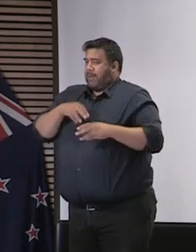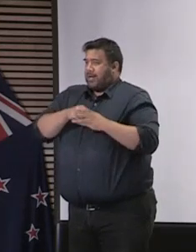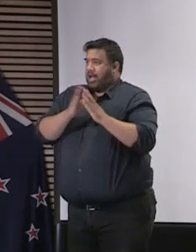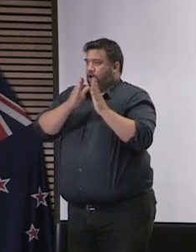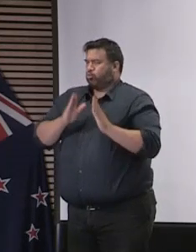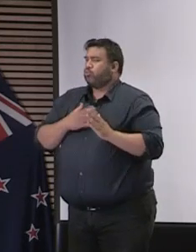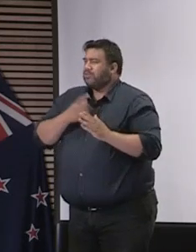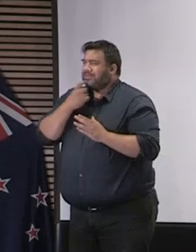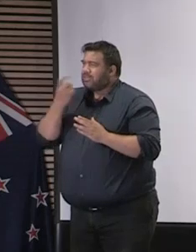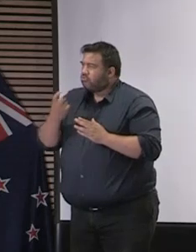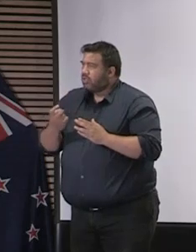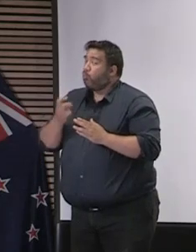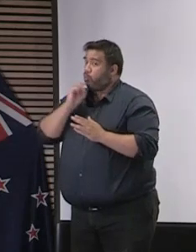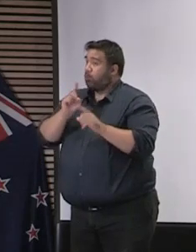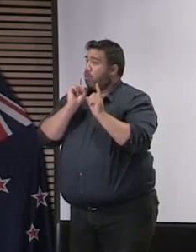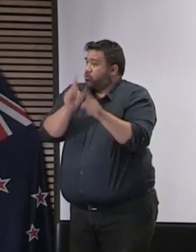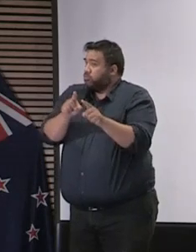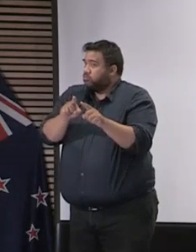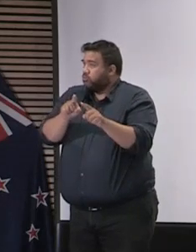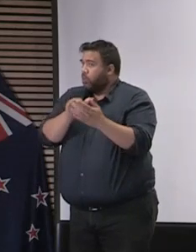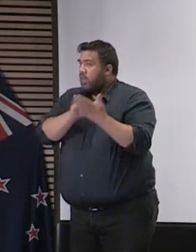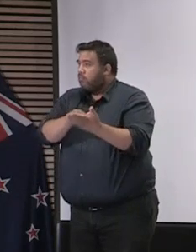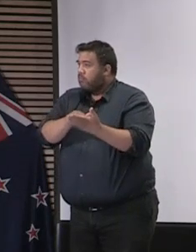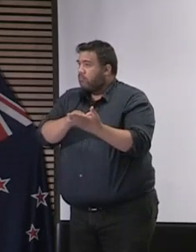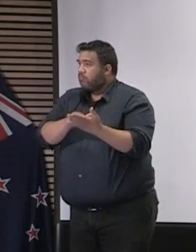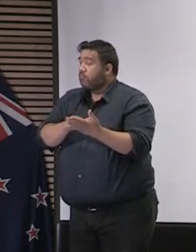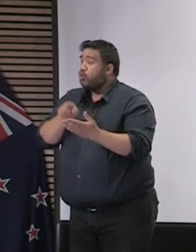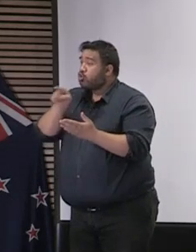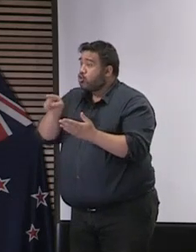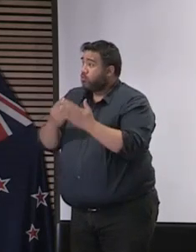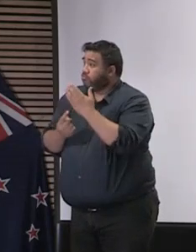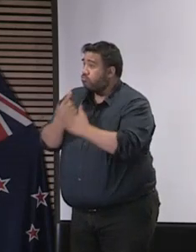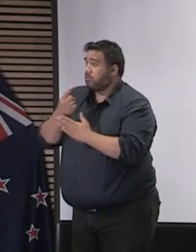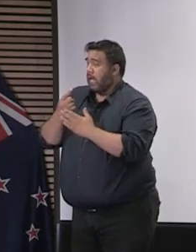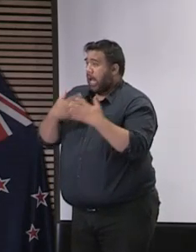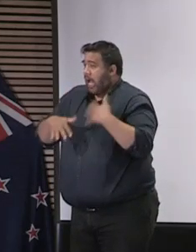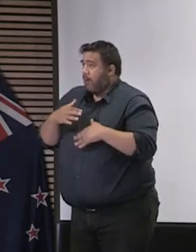our partners to make sure people can be looked after. We take family harm calls very